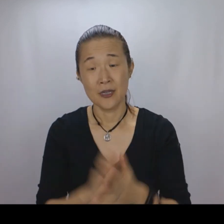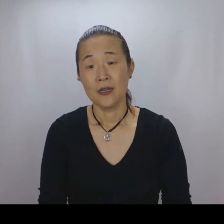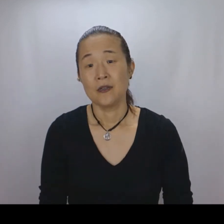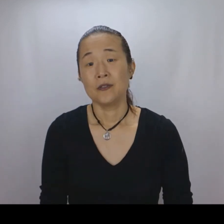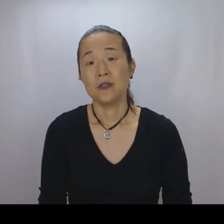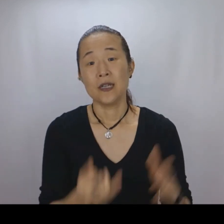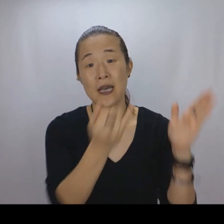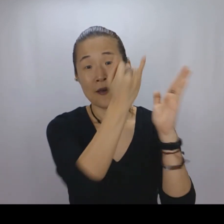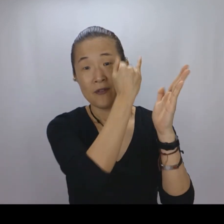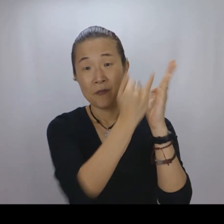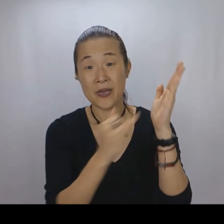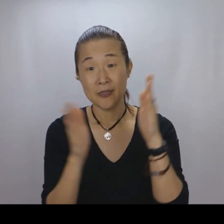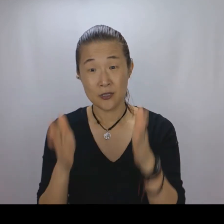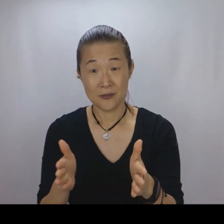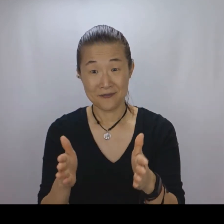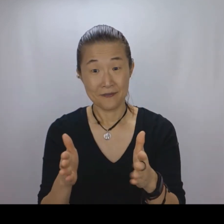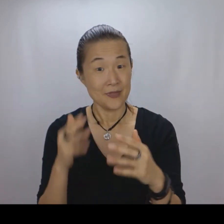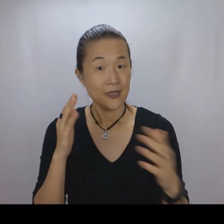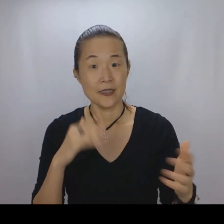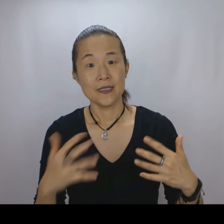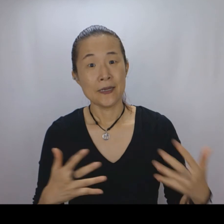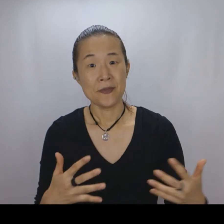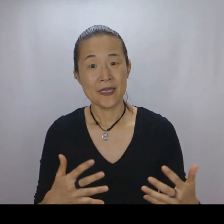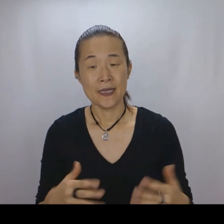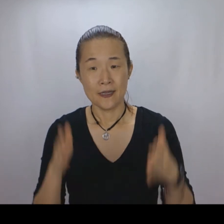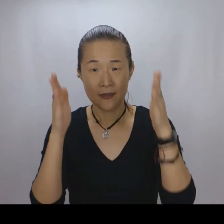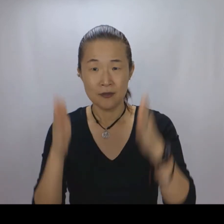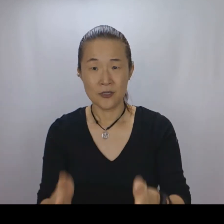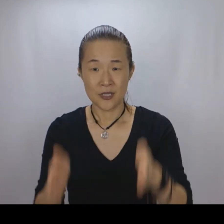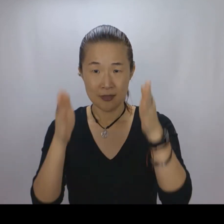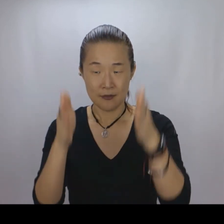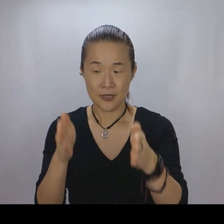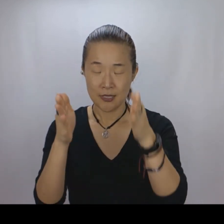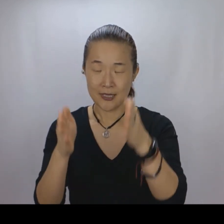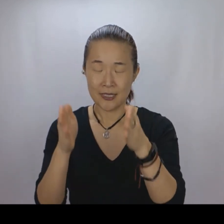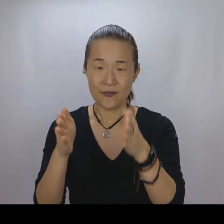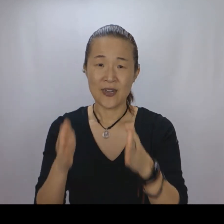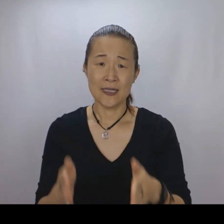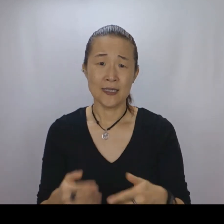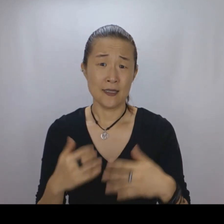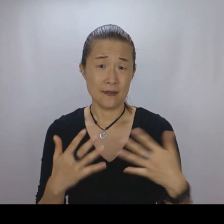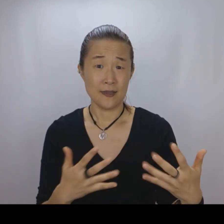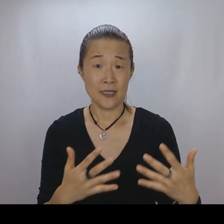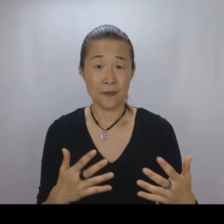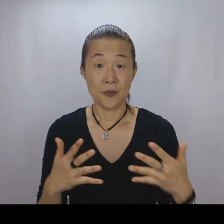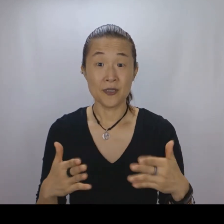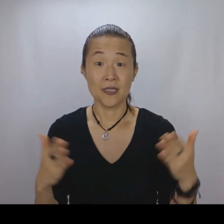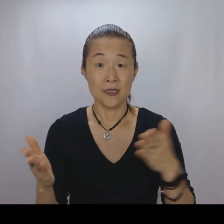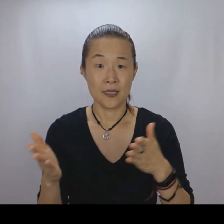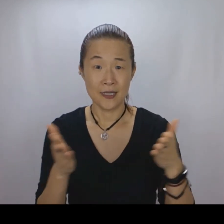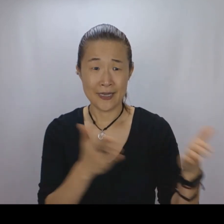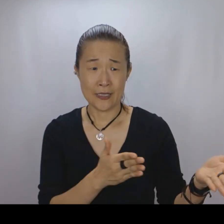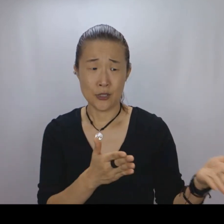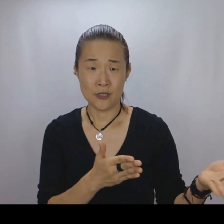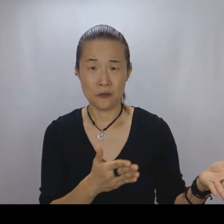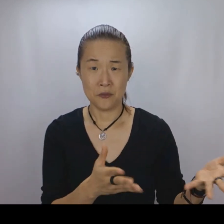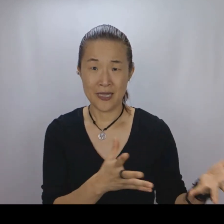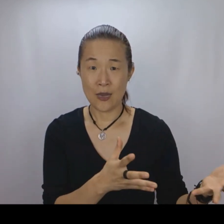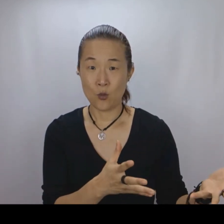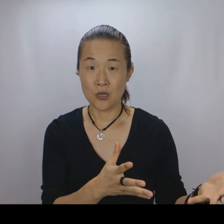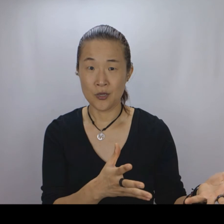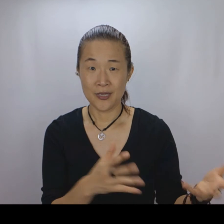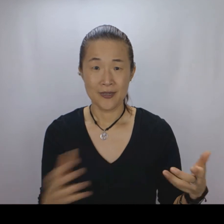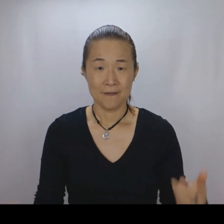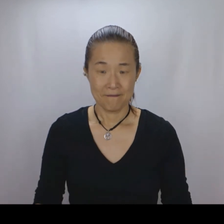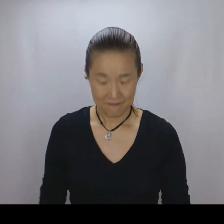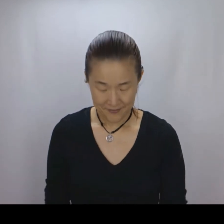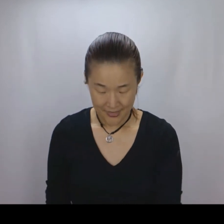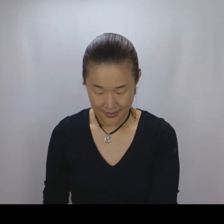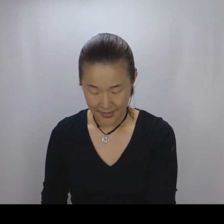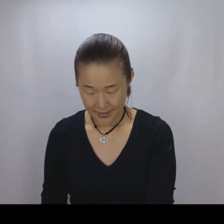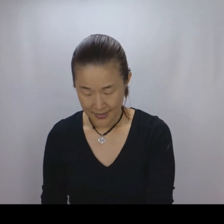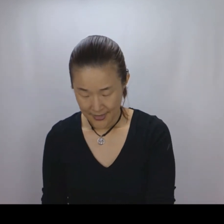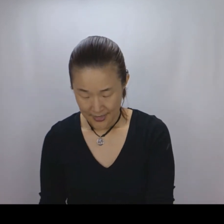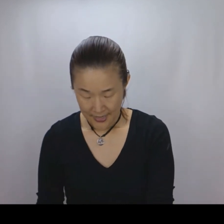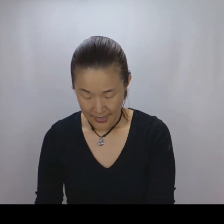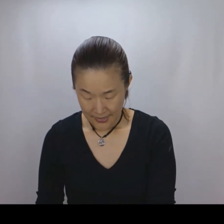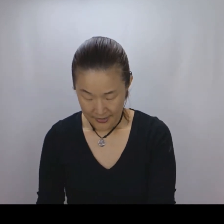You can have a paintER. Same thing. This signifies that a person is connected to that word. OK?